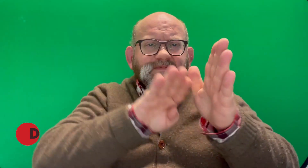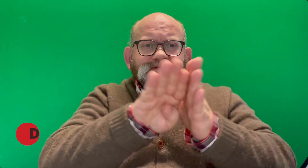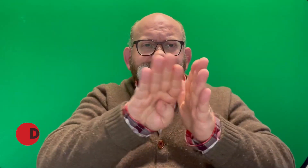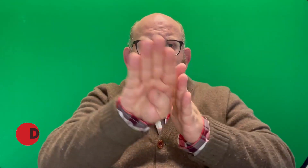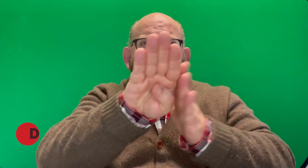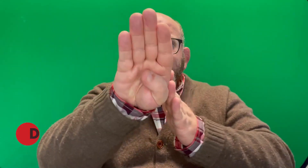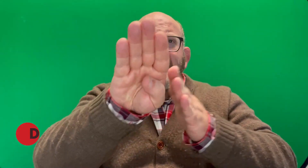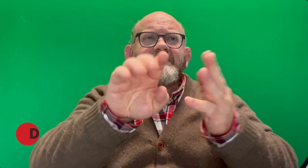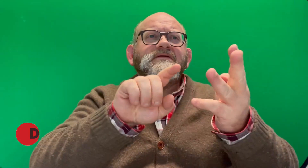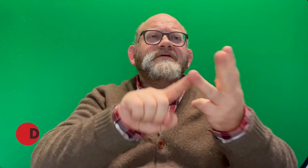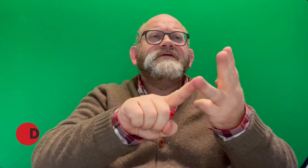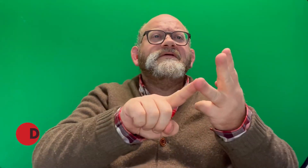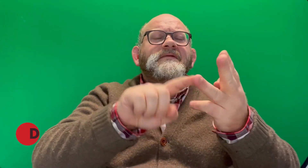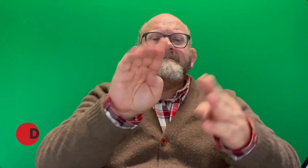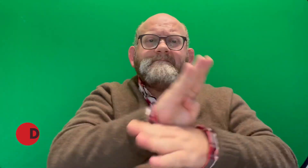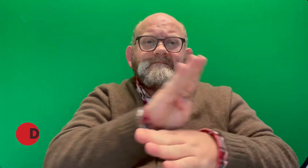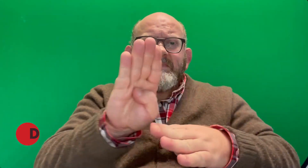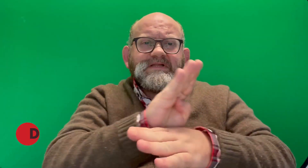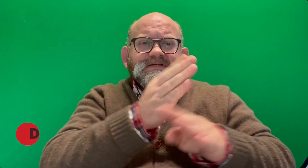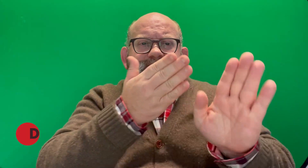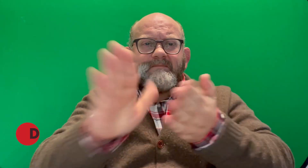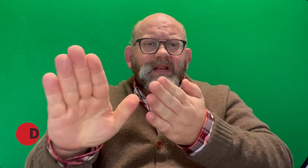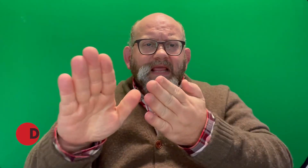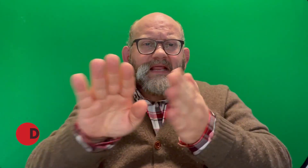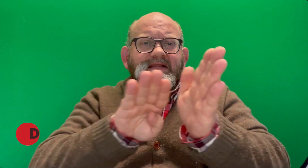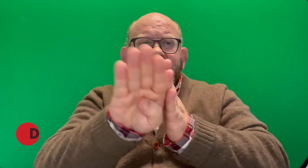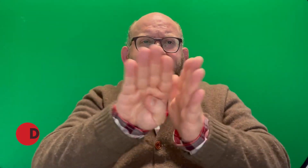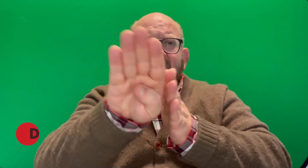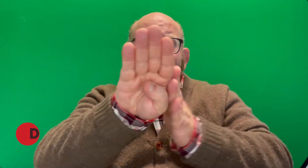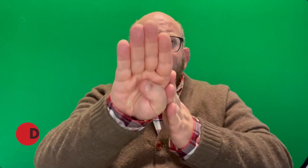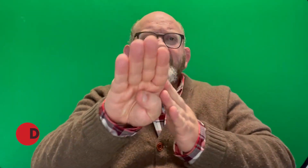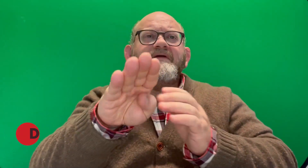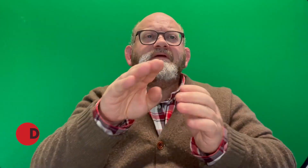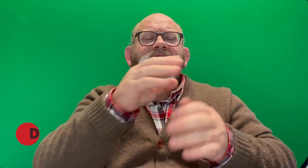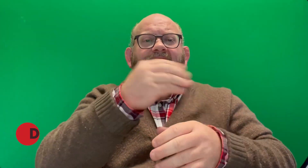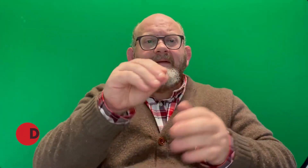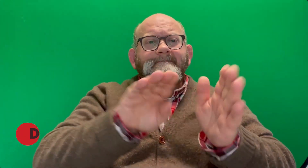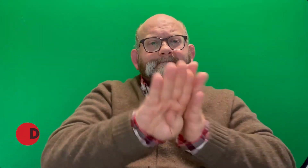development, business plan development and business launch